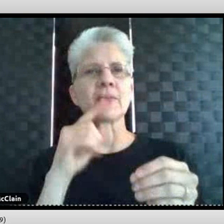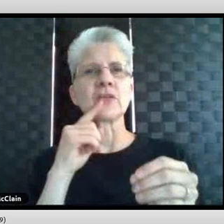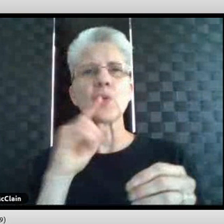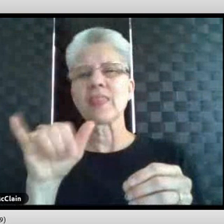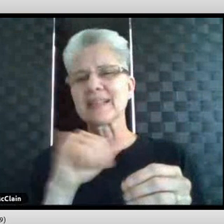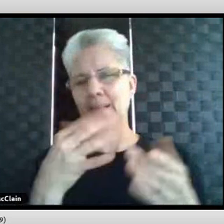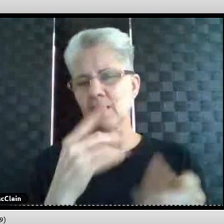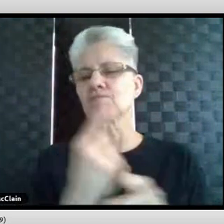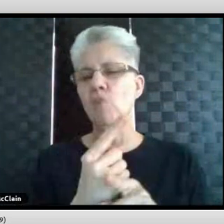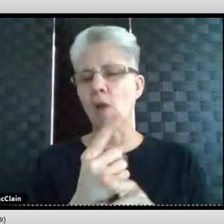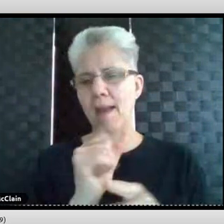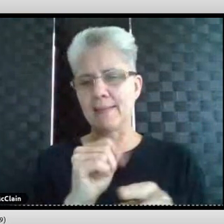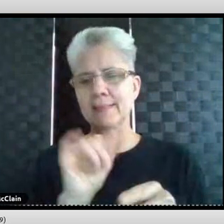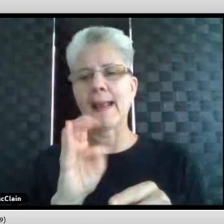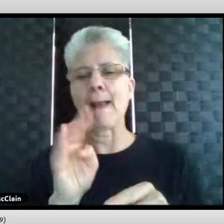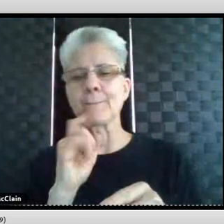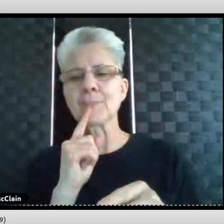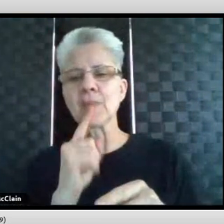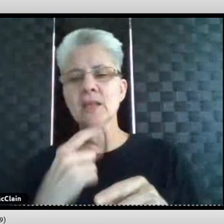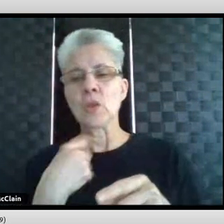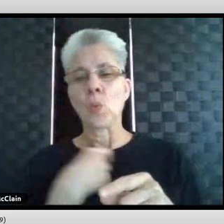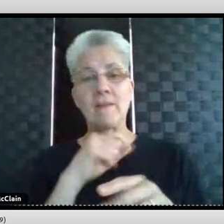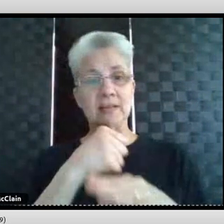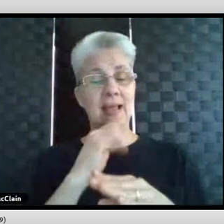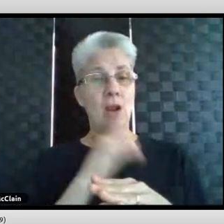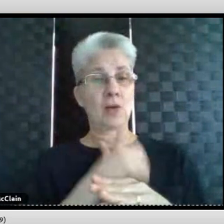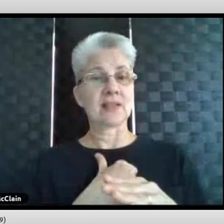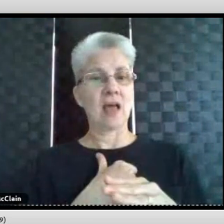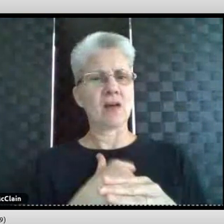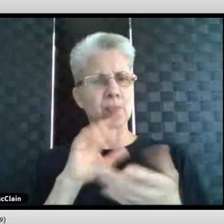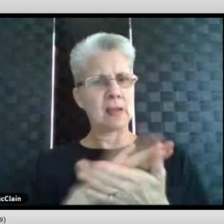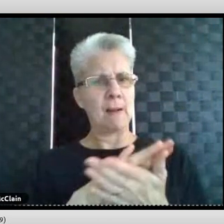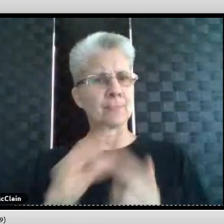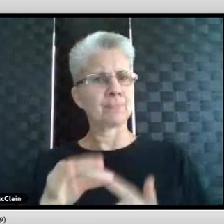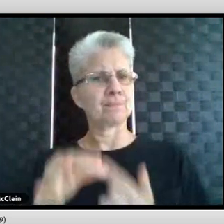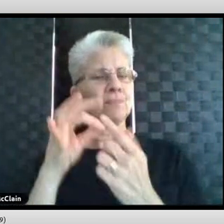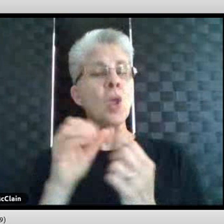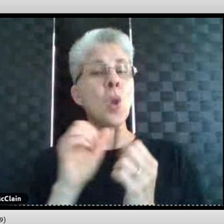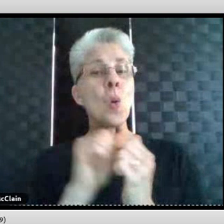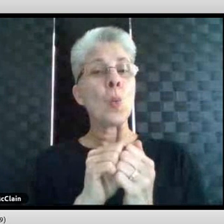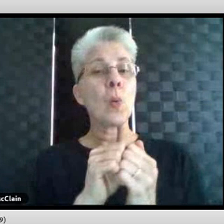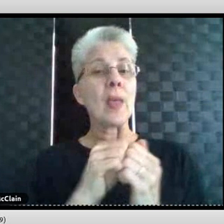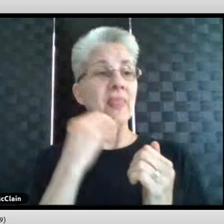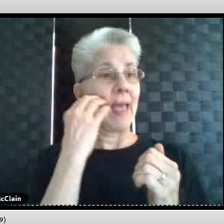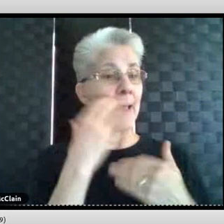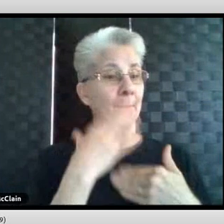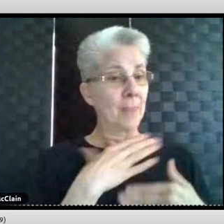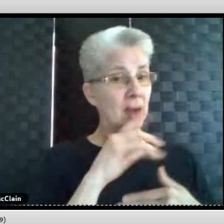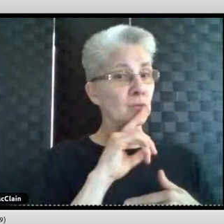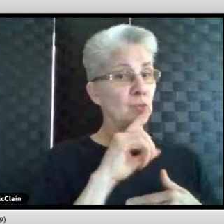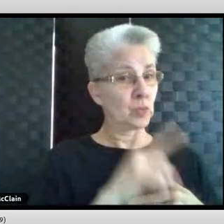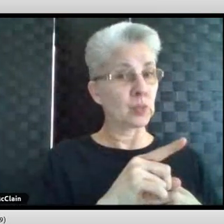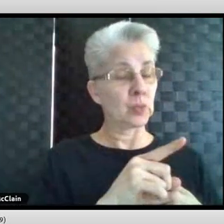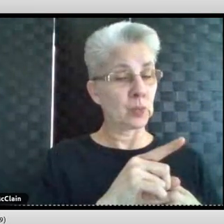Exactly, Gabe, and so we have to set ourselves apart not only with the head and body of this creature